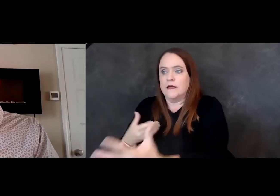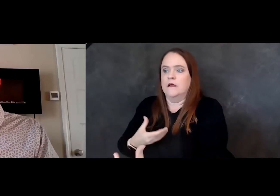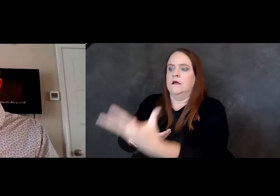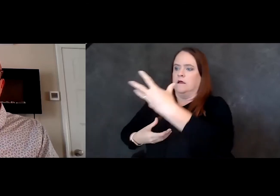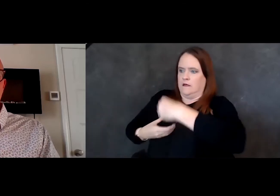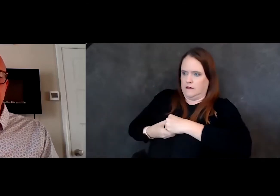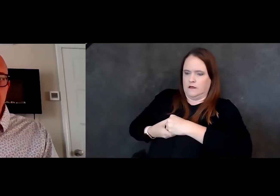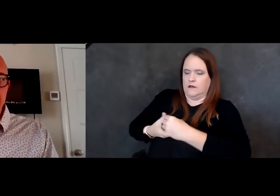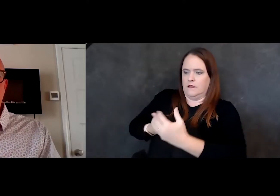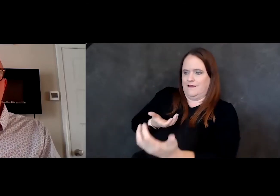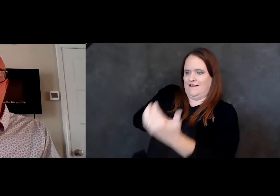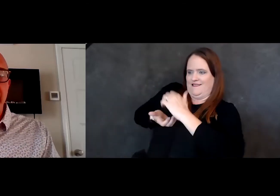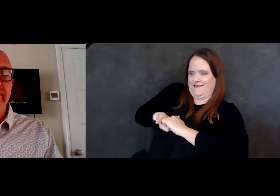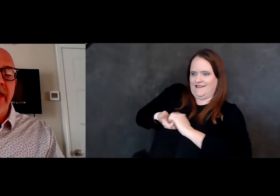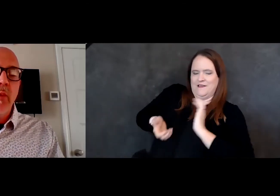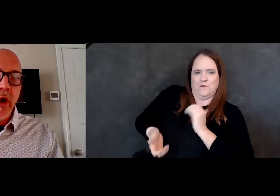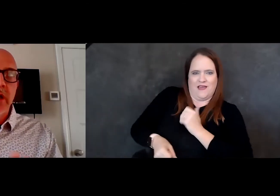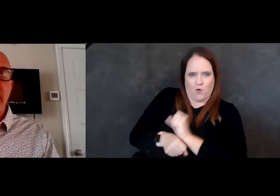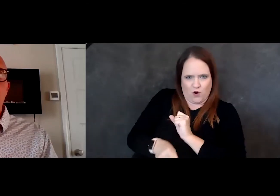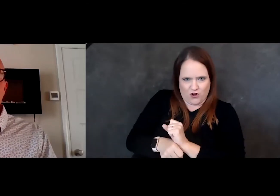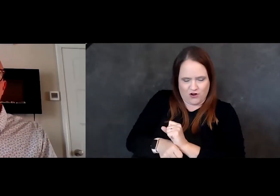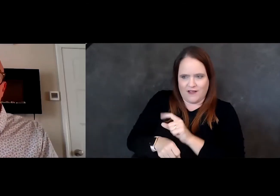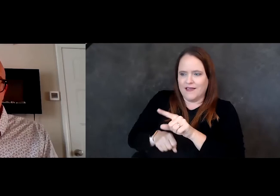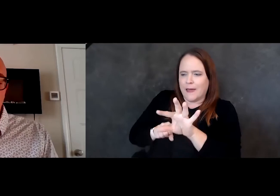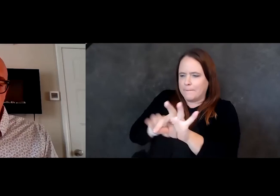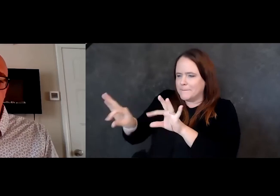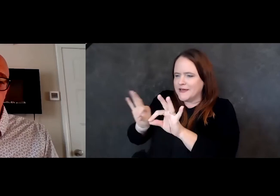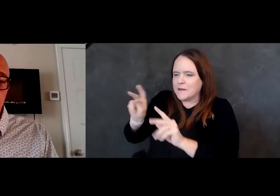individuals on their teams to be part of that work was really powerful.